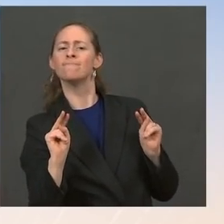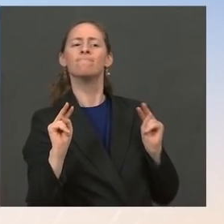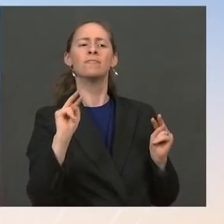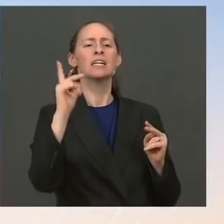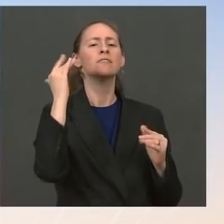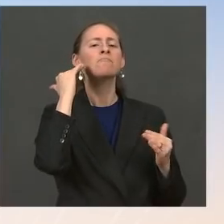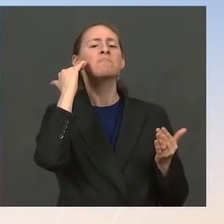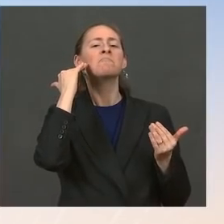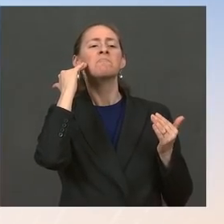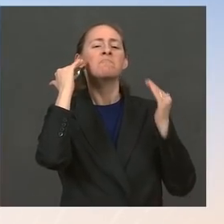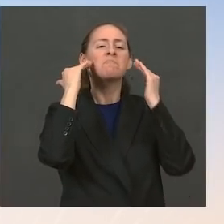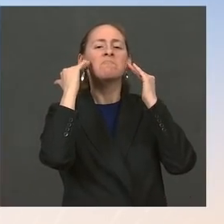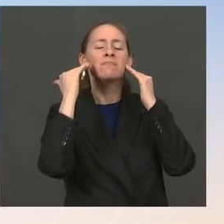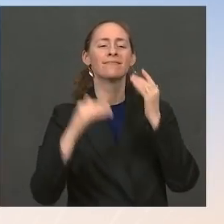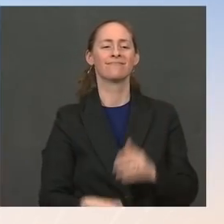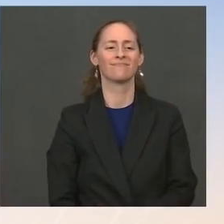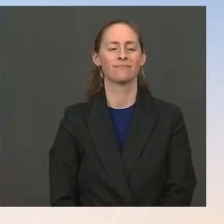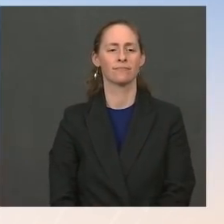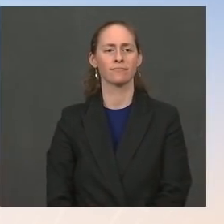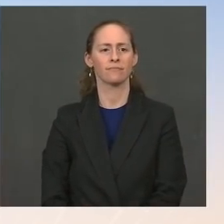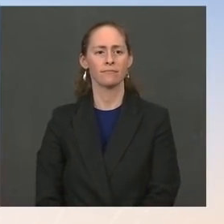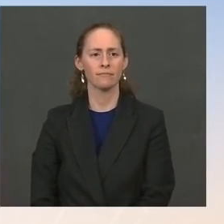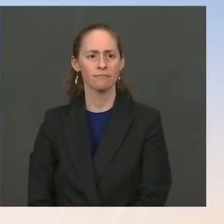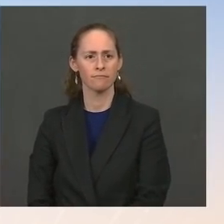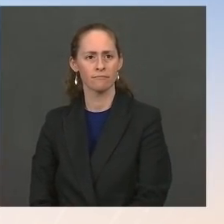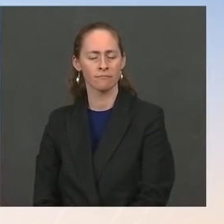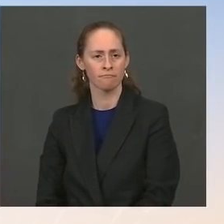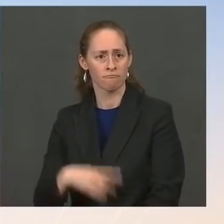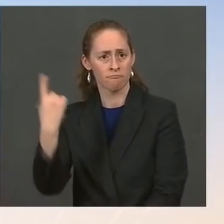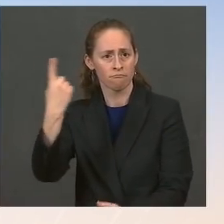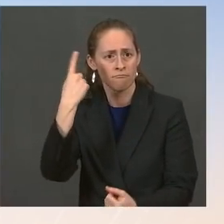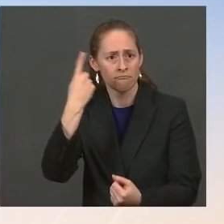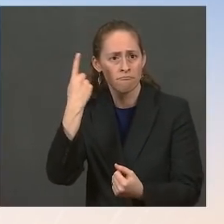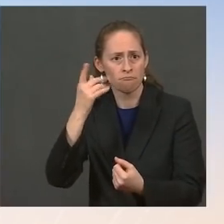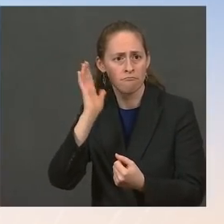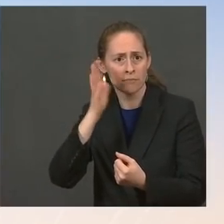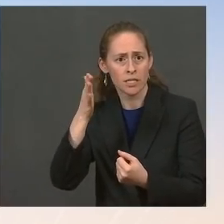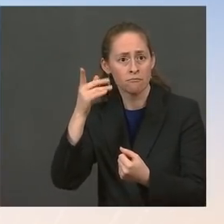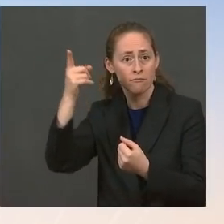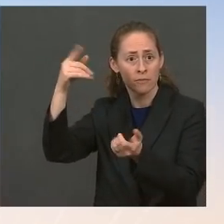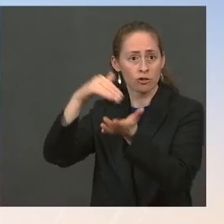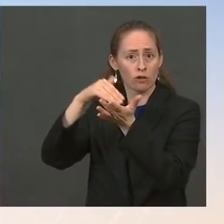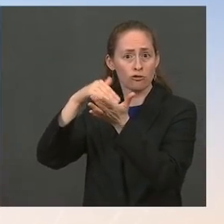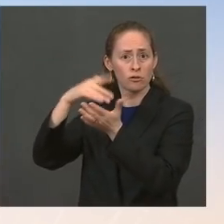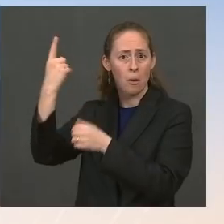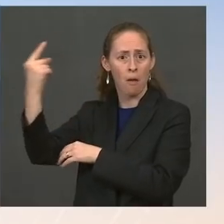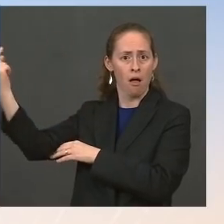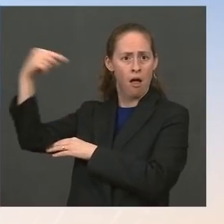about having a doctor brief us, given that he is the oldest sitting Commander-in-Chief? Ms. Psaki: We will be releasing